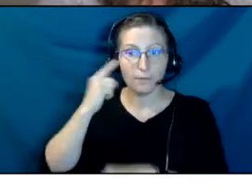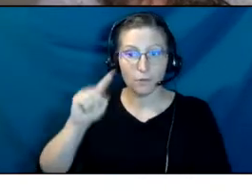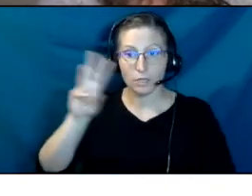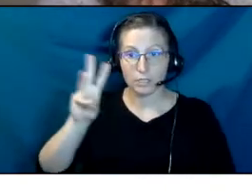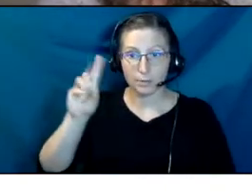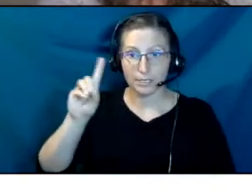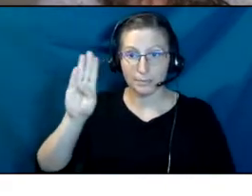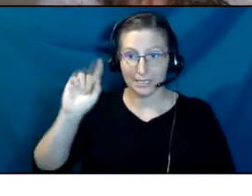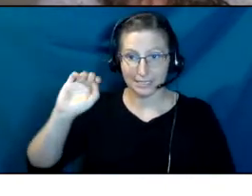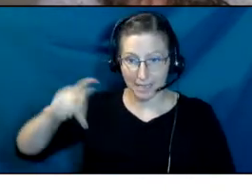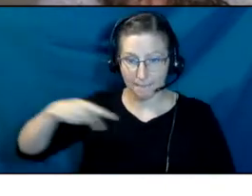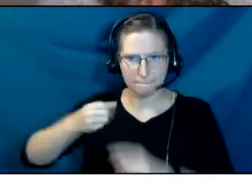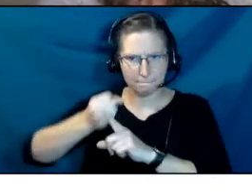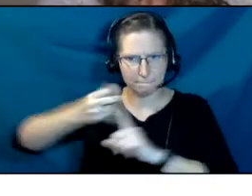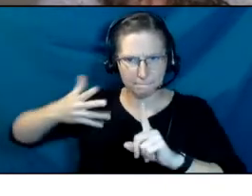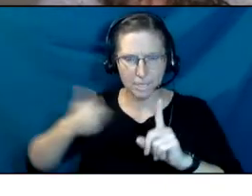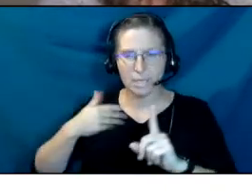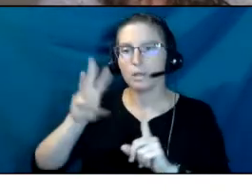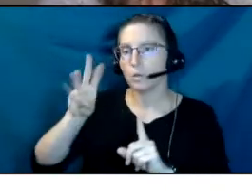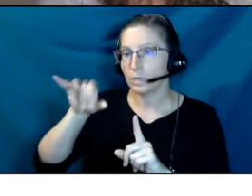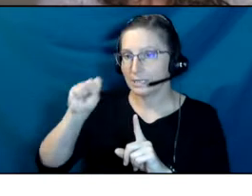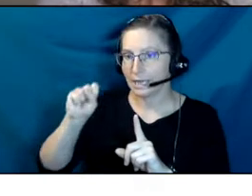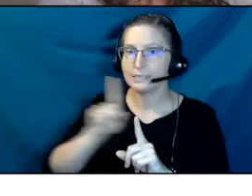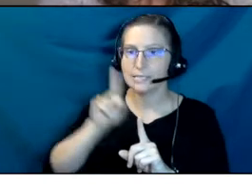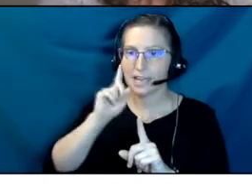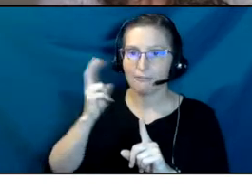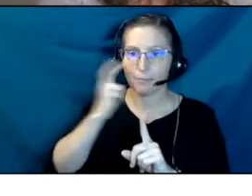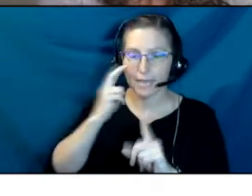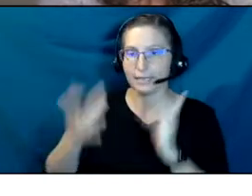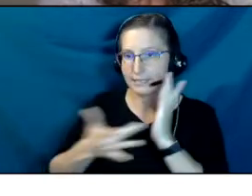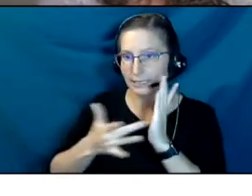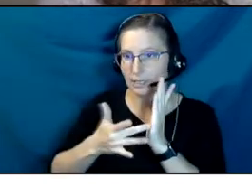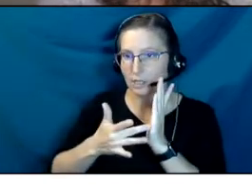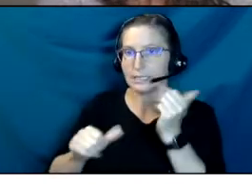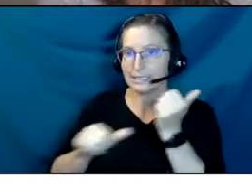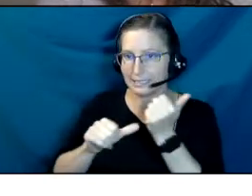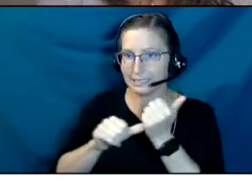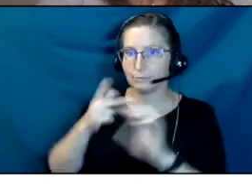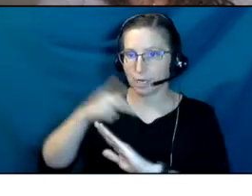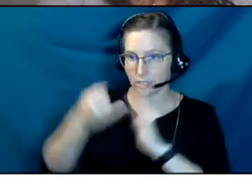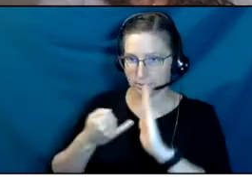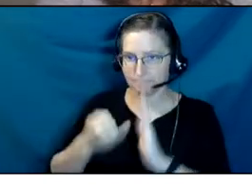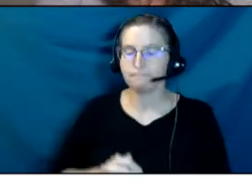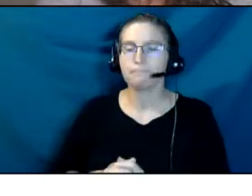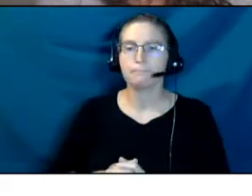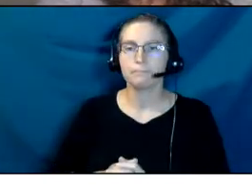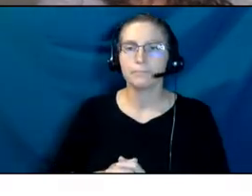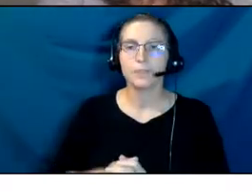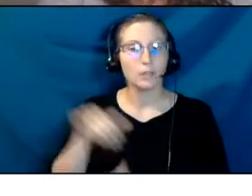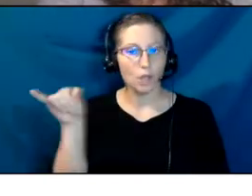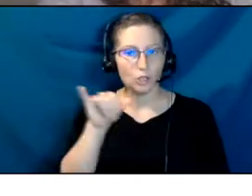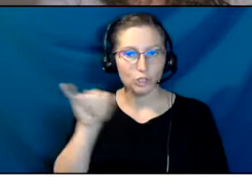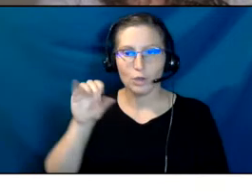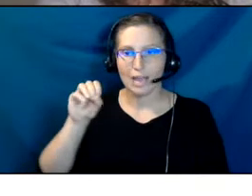Wisconsin Deafblind Technical Assistance Project, and the Outreach Deaf and Hard of Hearing